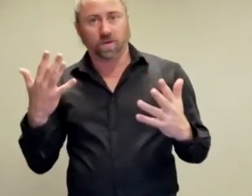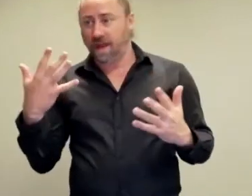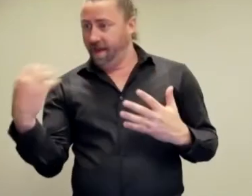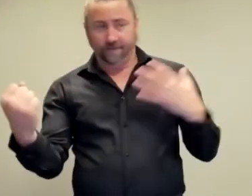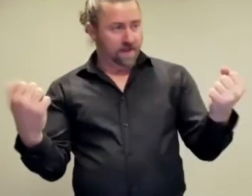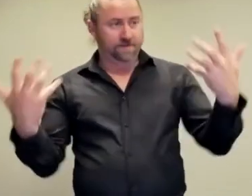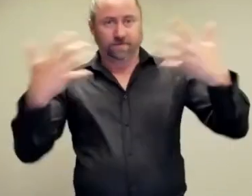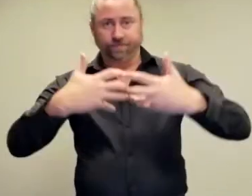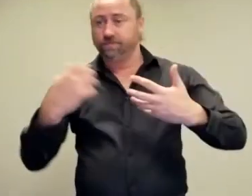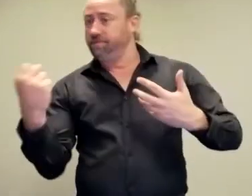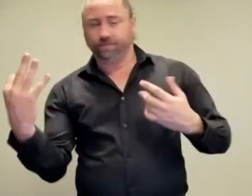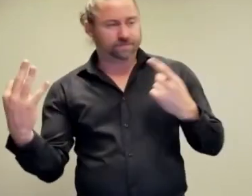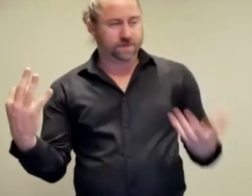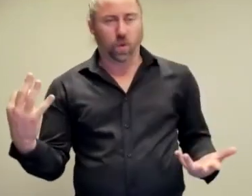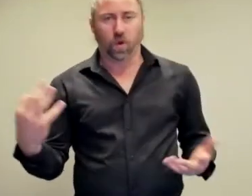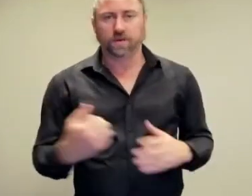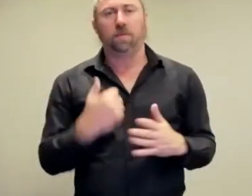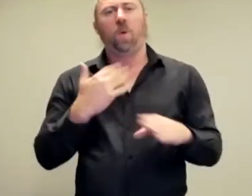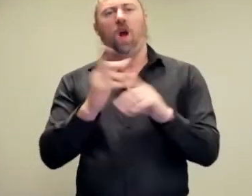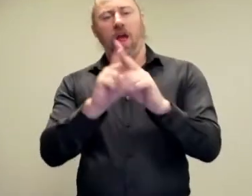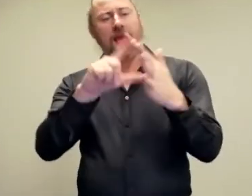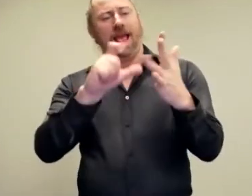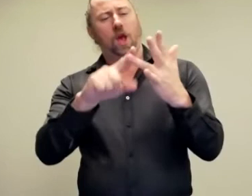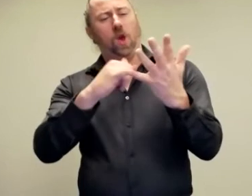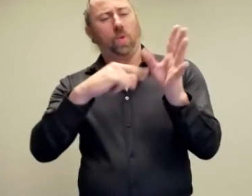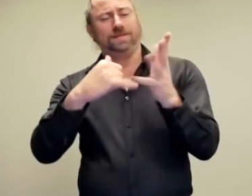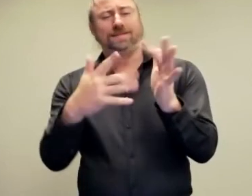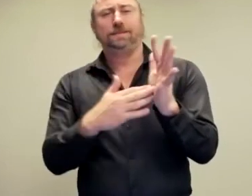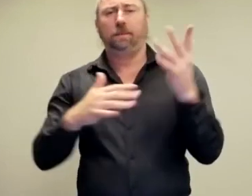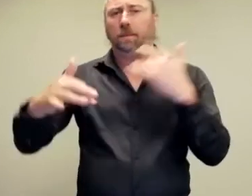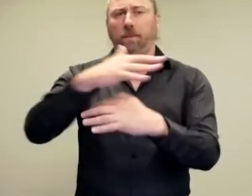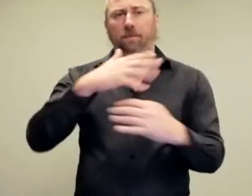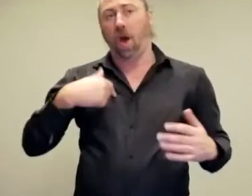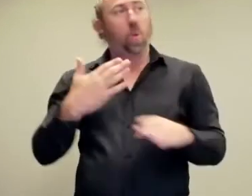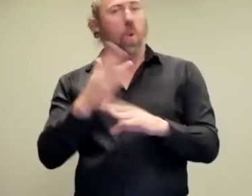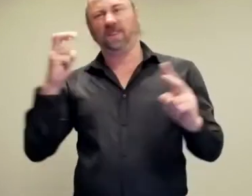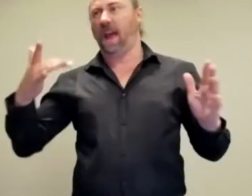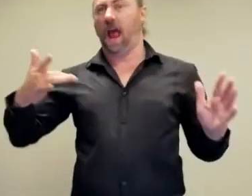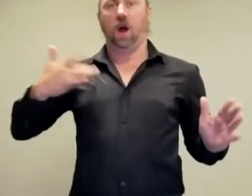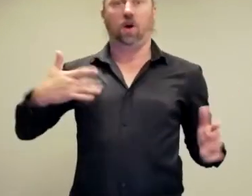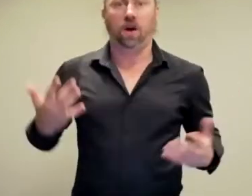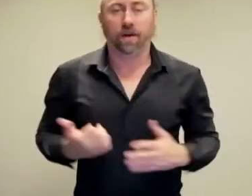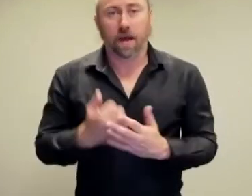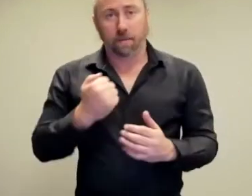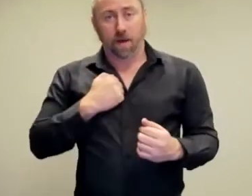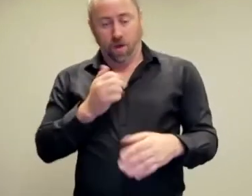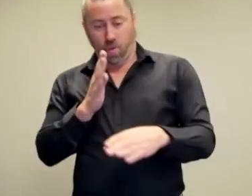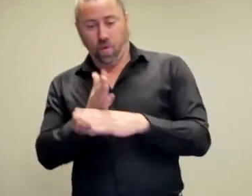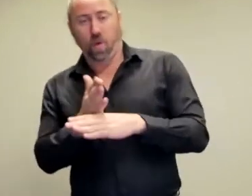My work is like an ecosystem, it is very much alive – the relationship between myself and my work is symbiotic